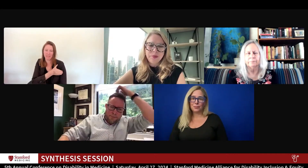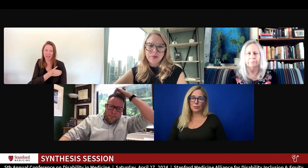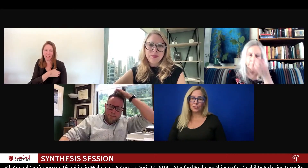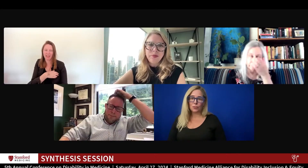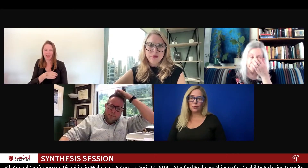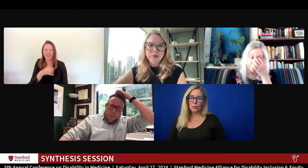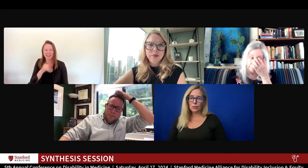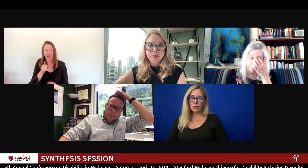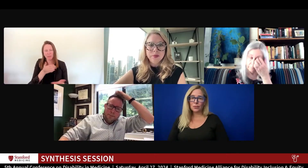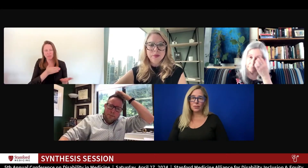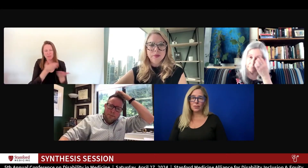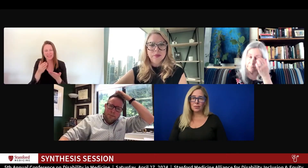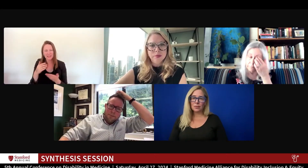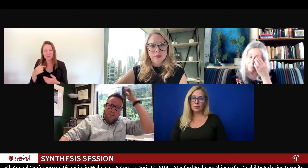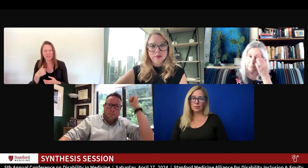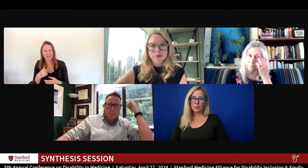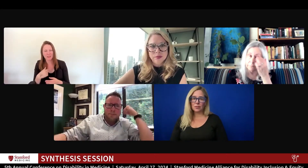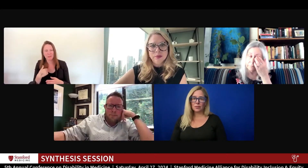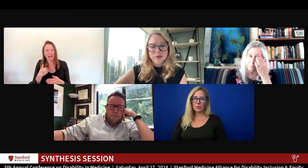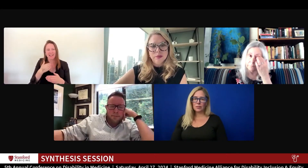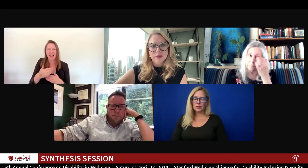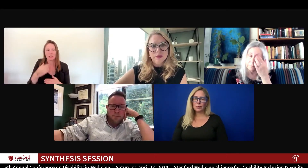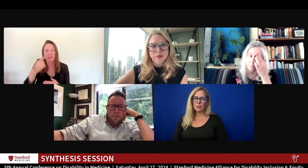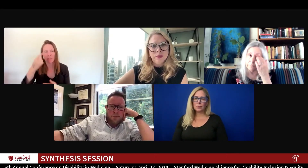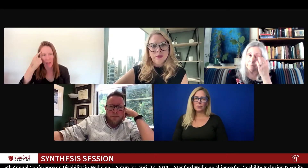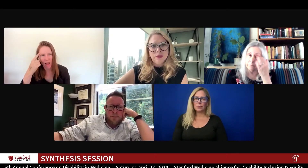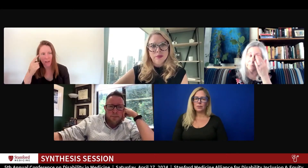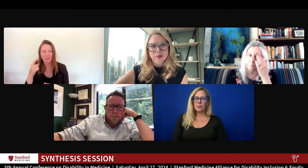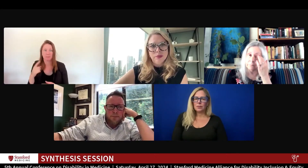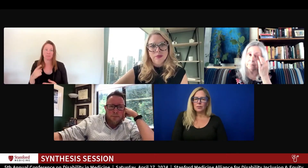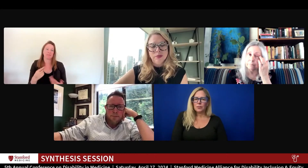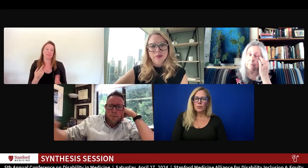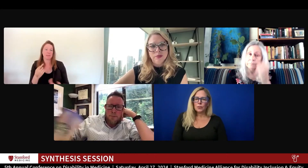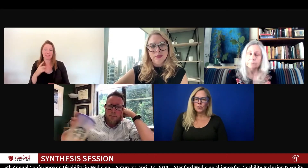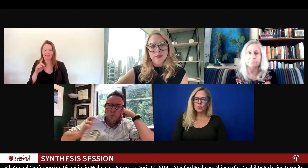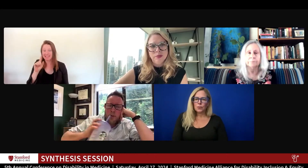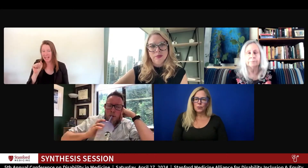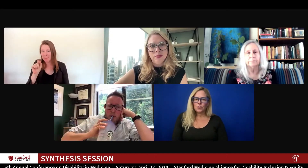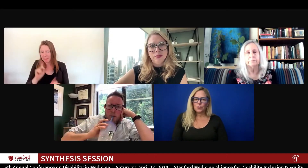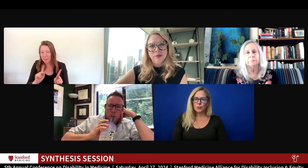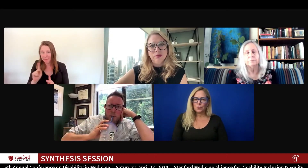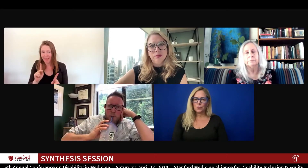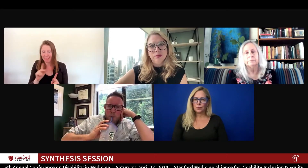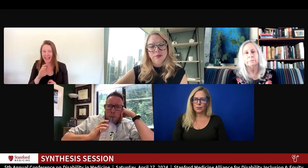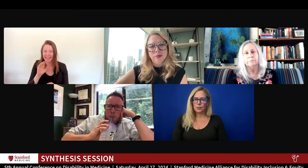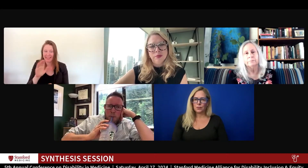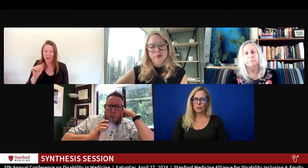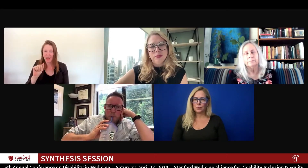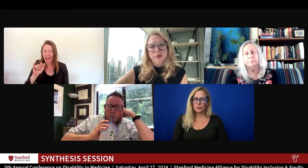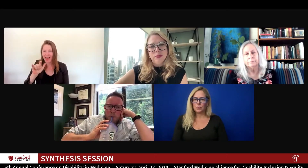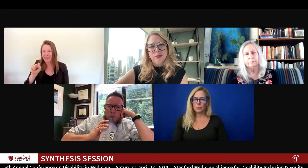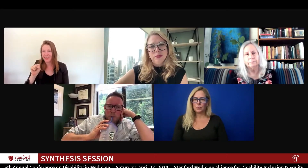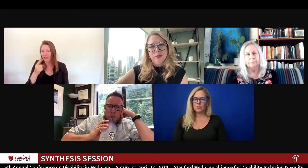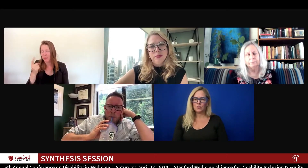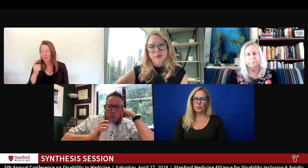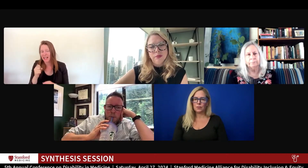that, it's very powerful. And that brings me to my next thought. Disabled people and their